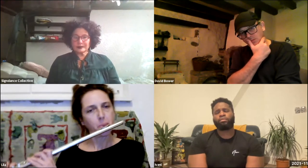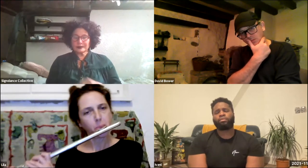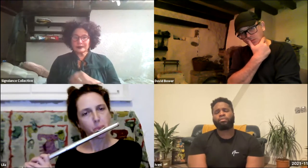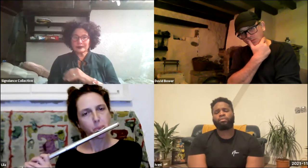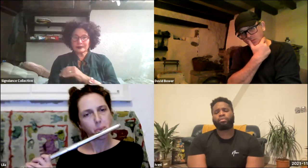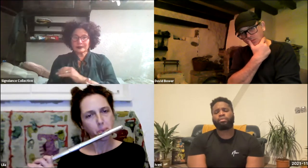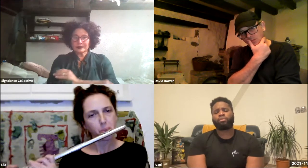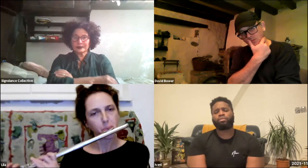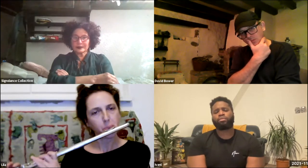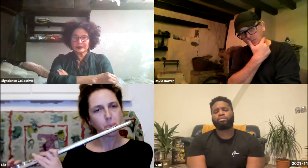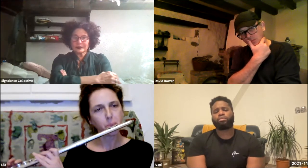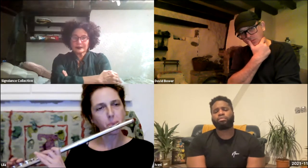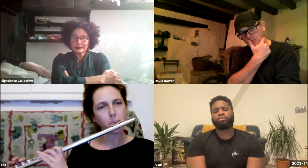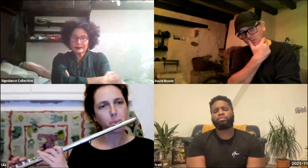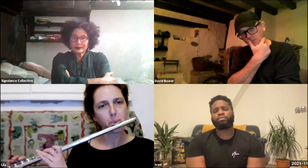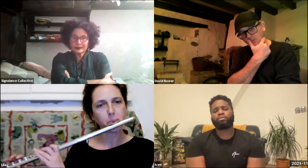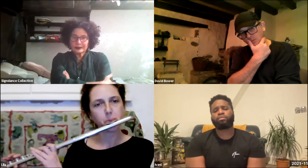from?